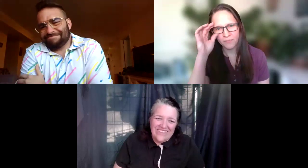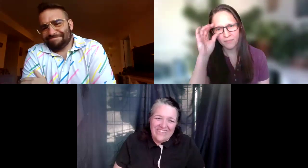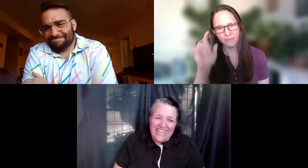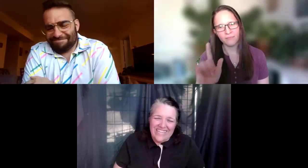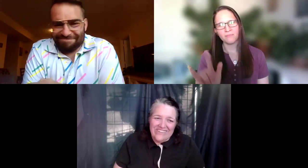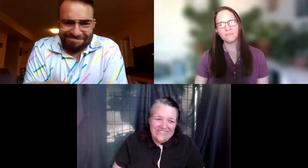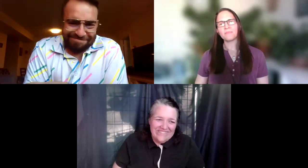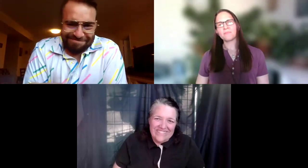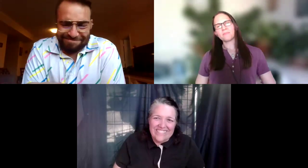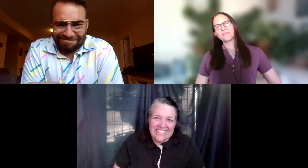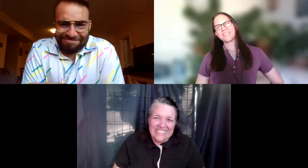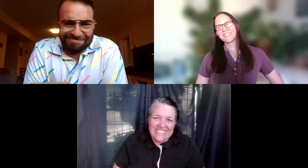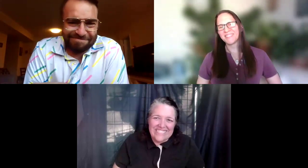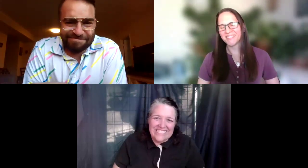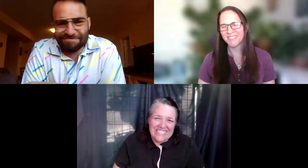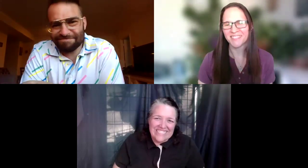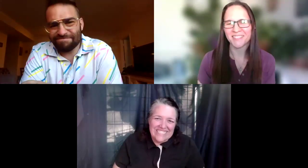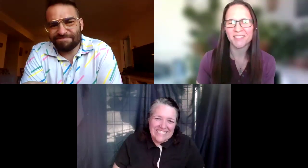Love you, thank you.